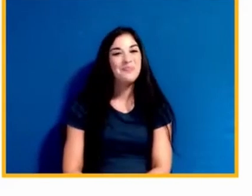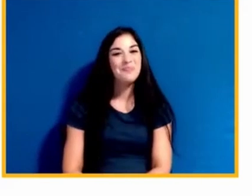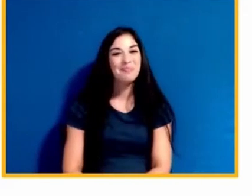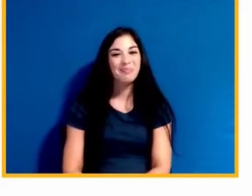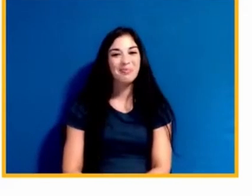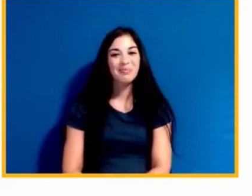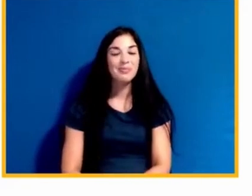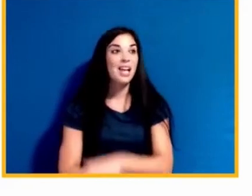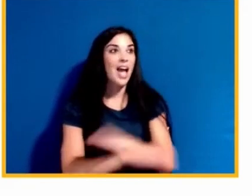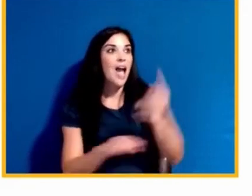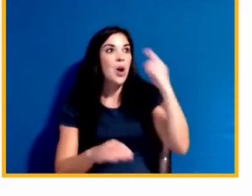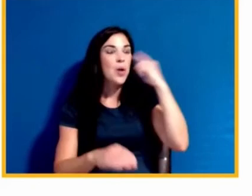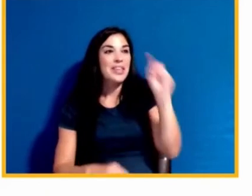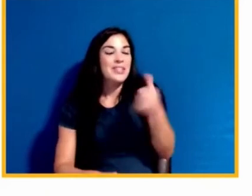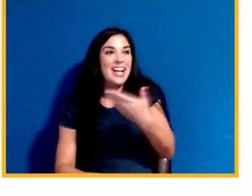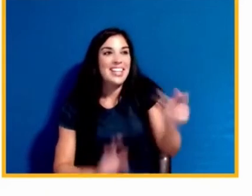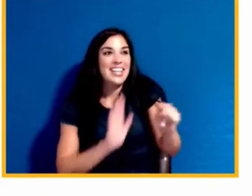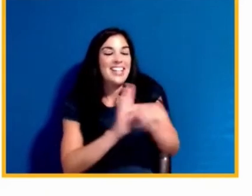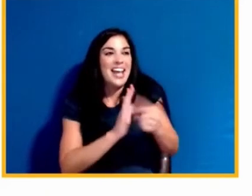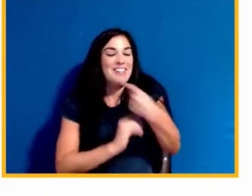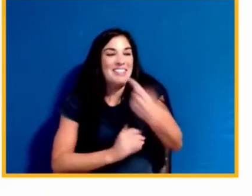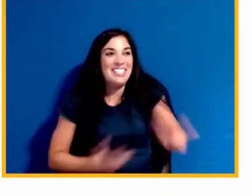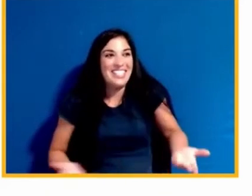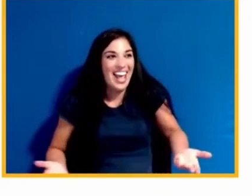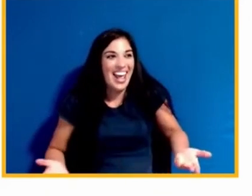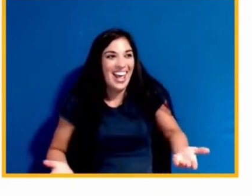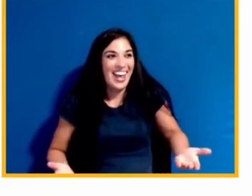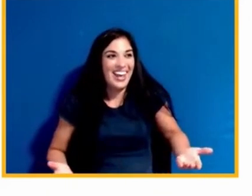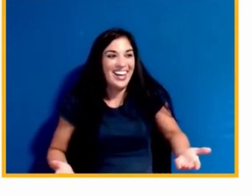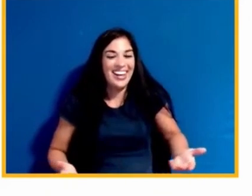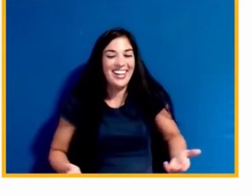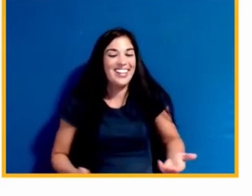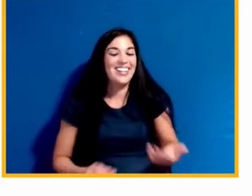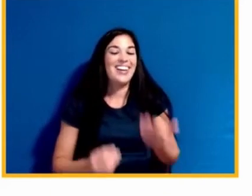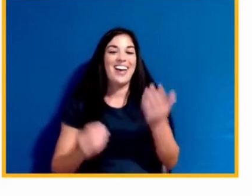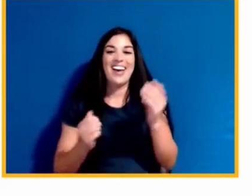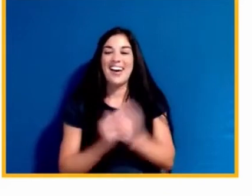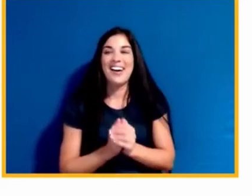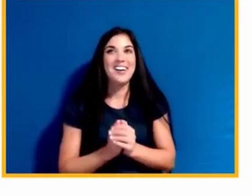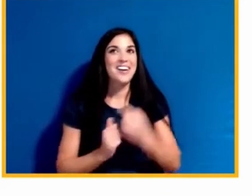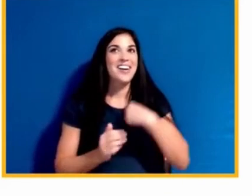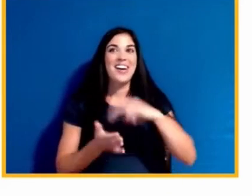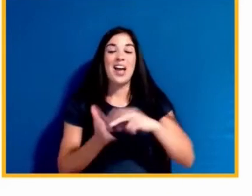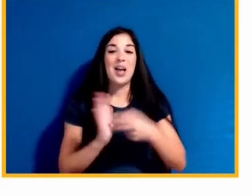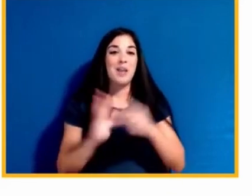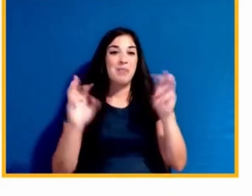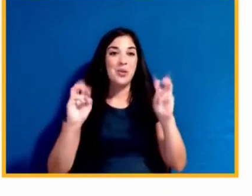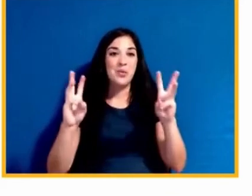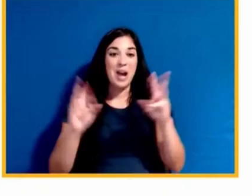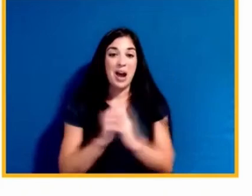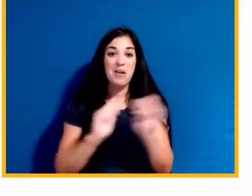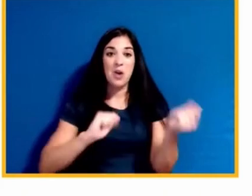[Zeke] Yeah I don't think there's anything negative that anyone could say about that performance, I mean. We're all, I think we're all too busy